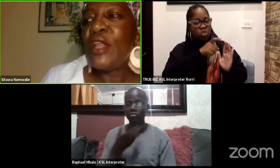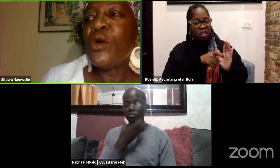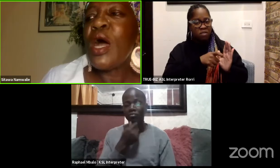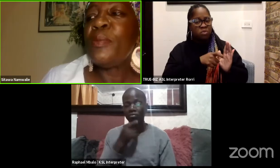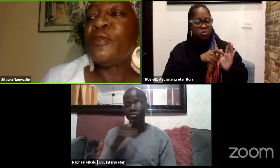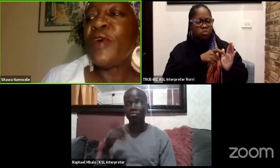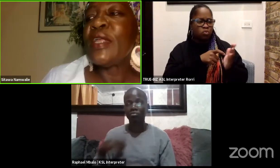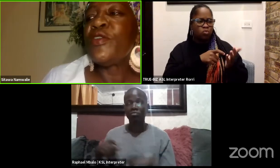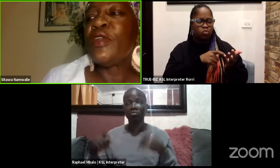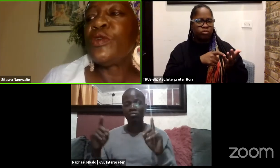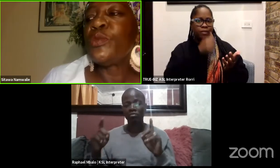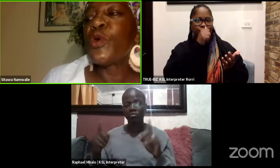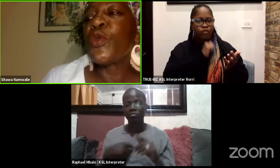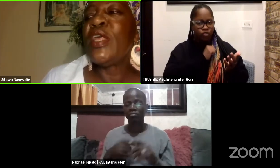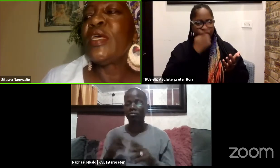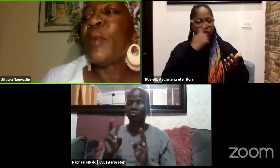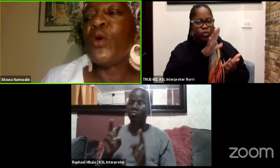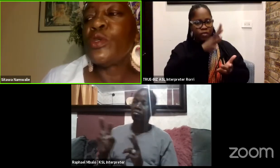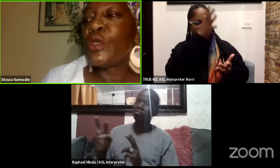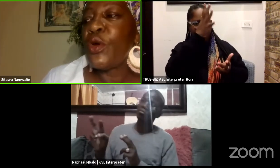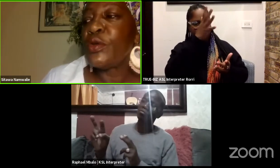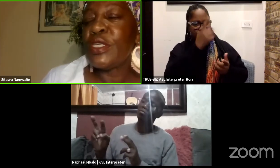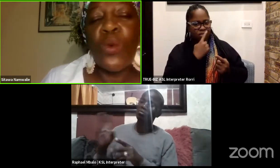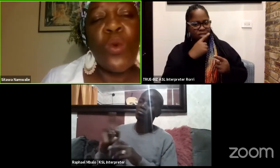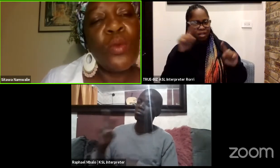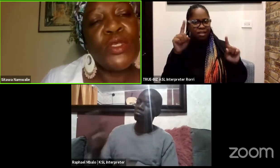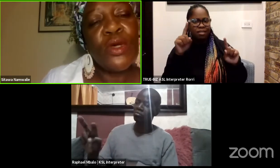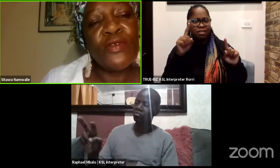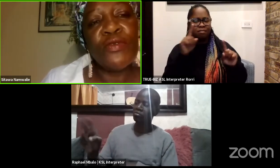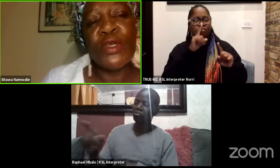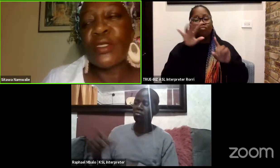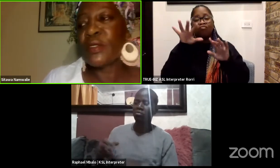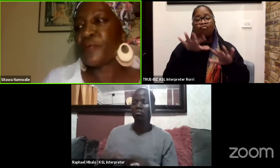I look up to find River Lusumu cradling my old sorrows in a warm soft voice.